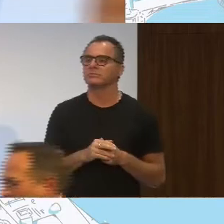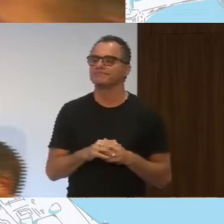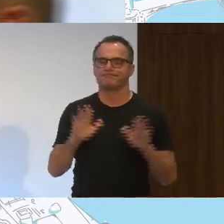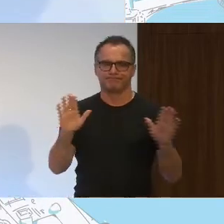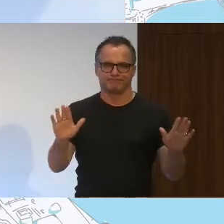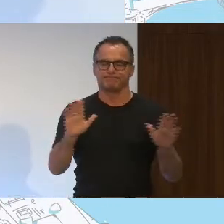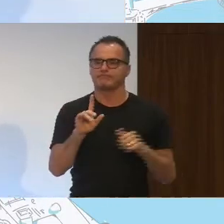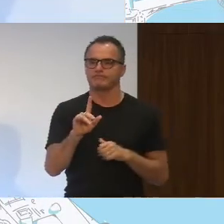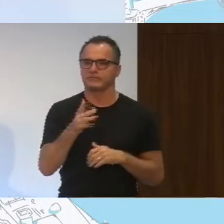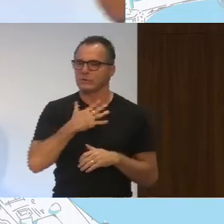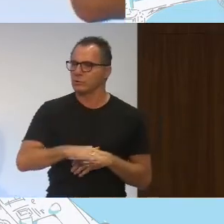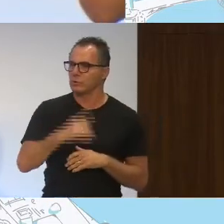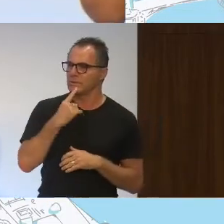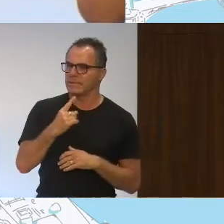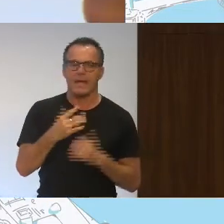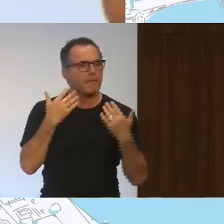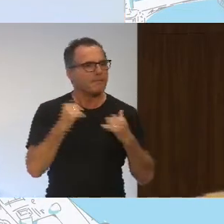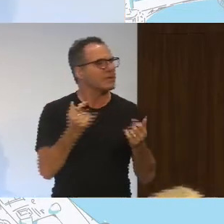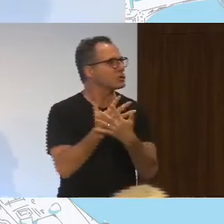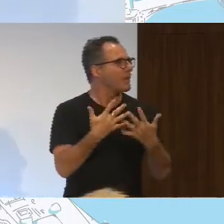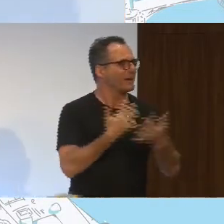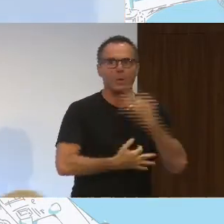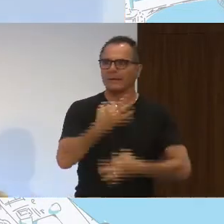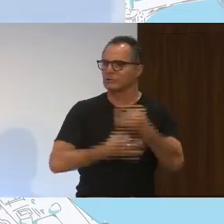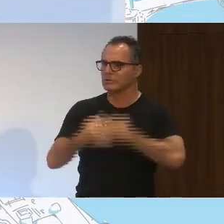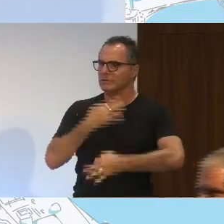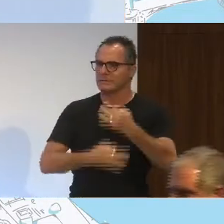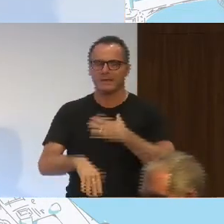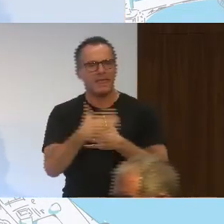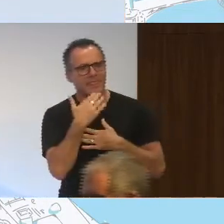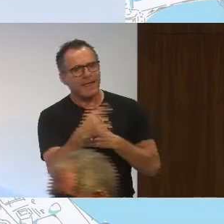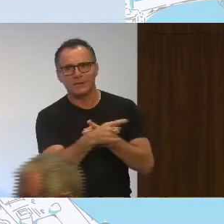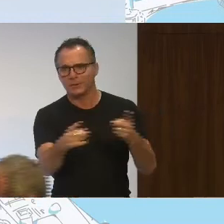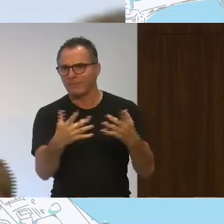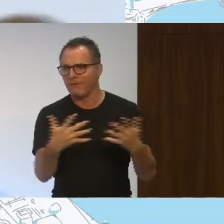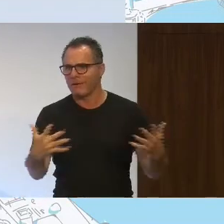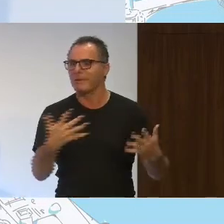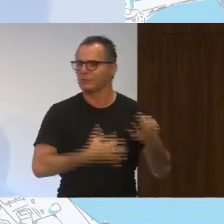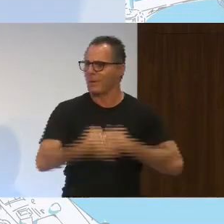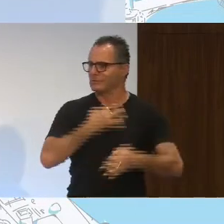We have had so many questions for which thank you very much. The questions are anonymous.